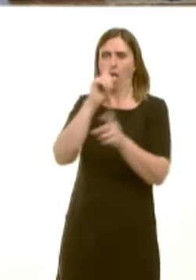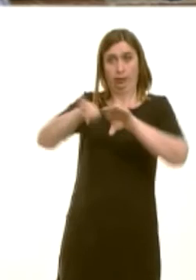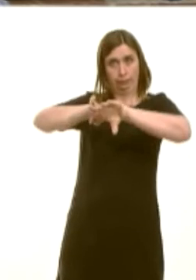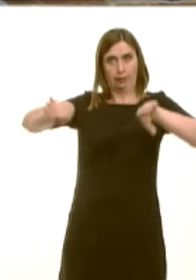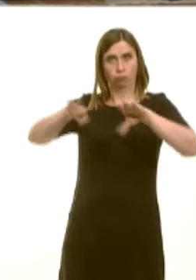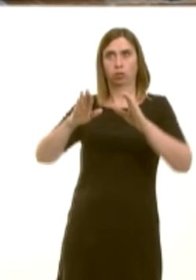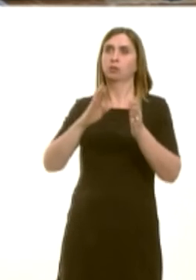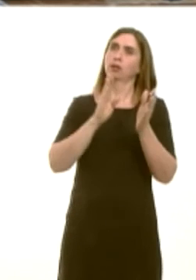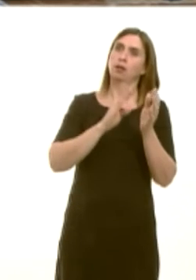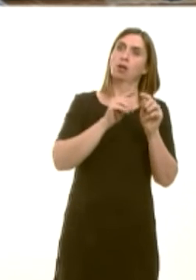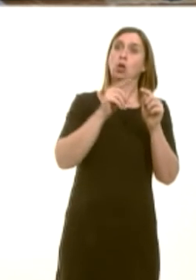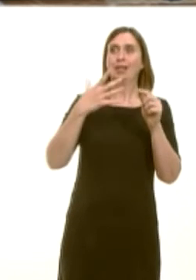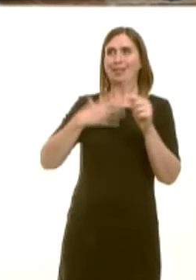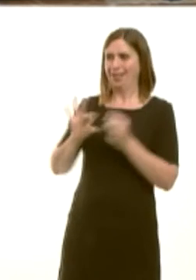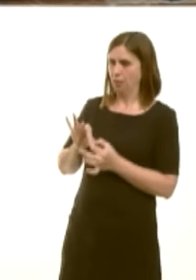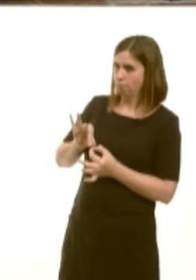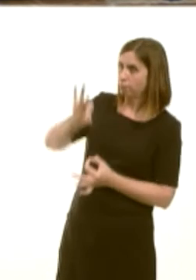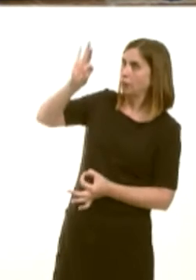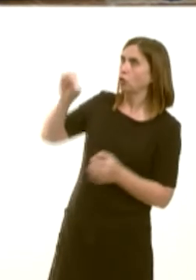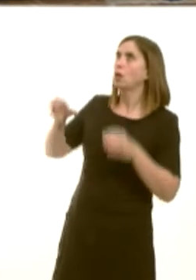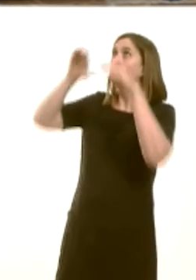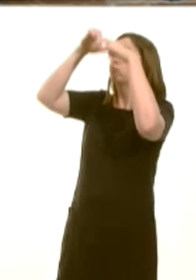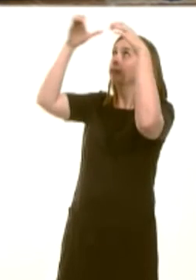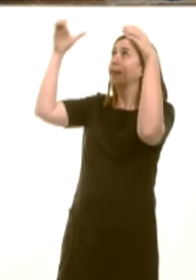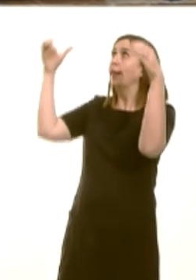sufficient height so as not to interfere with the workings of the port, and Iím confident